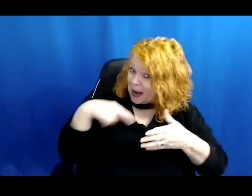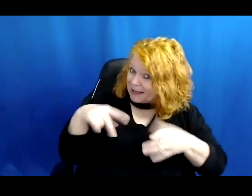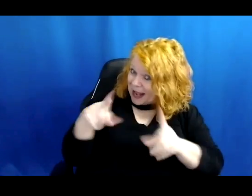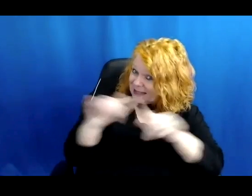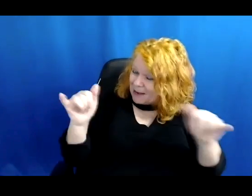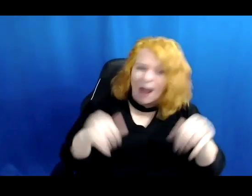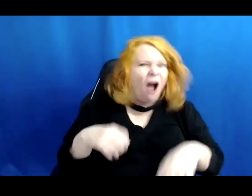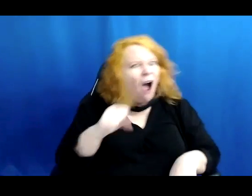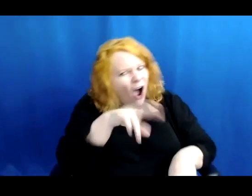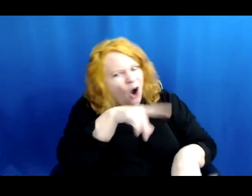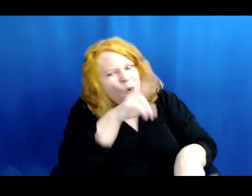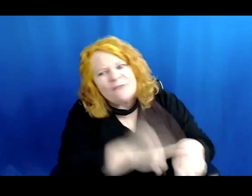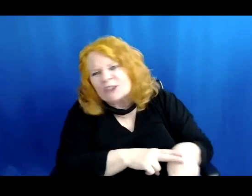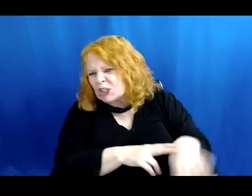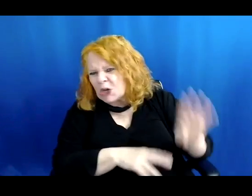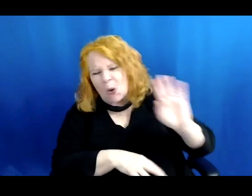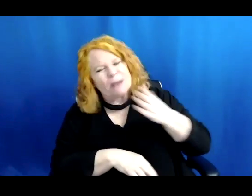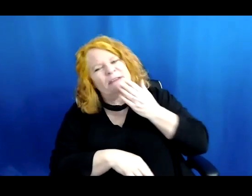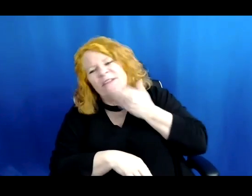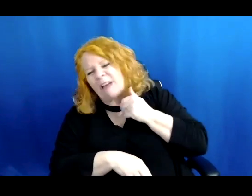“Darling, absolutely.” “Sweetie, sweetie, sweetie, Princess Peggy